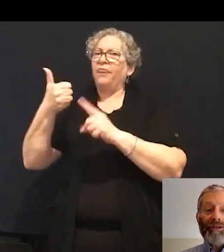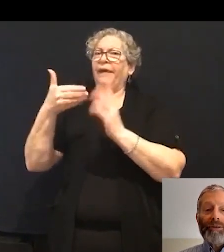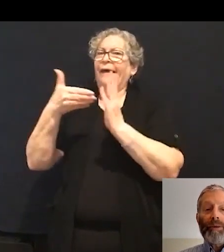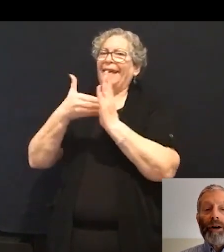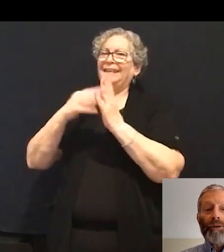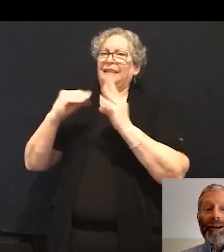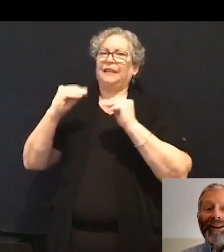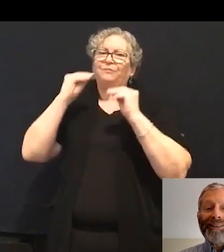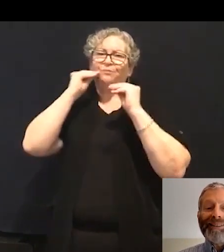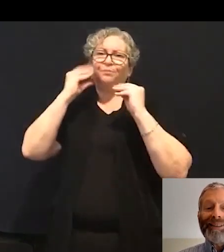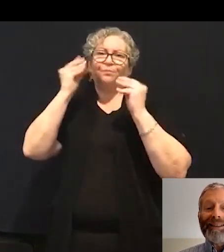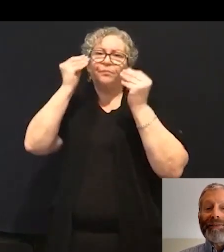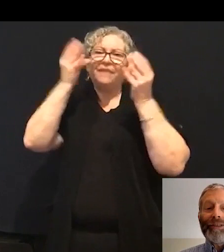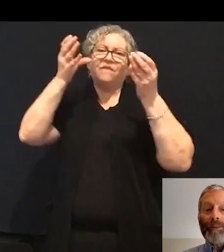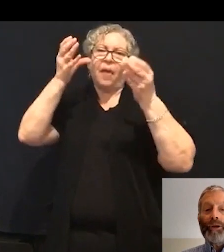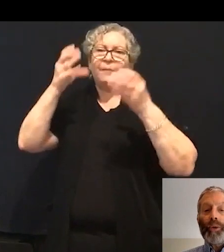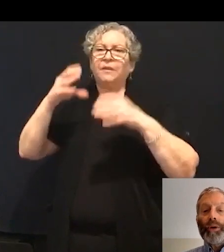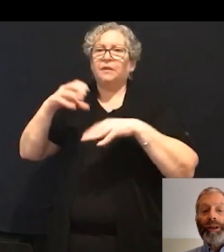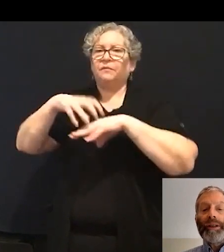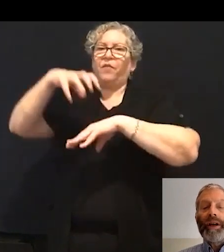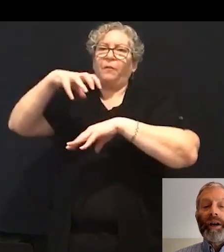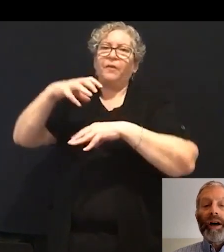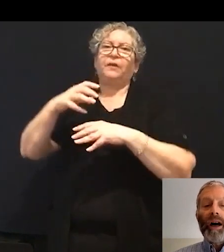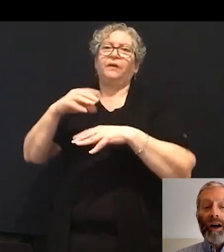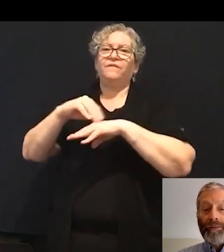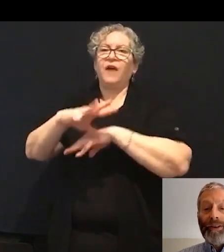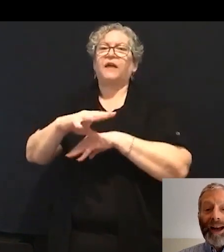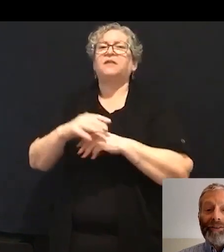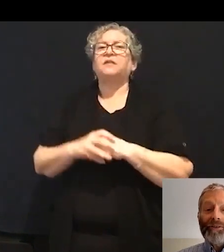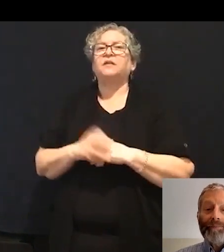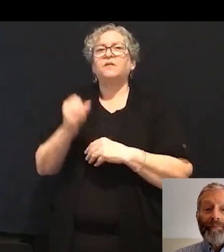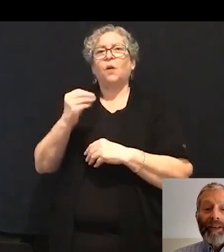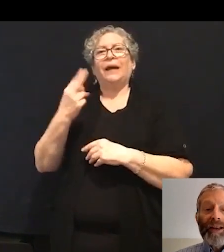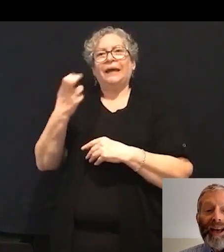and some other anti-inflammatory effects.